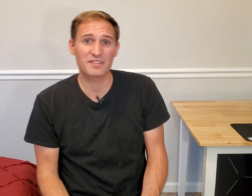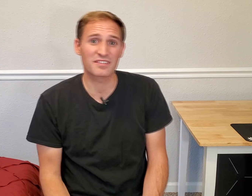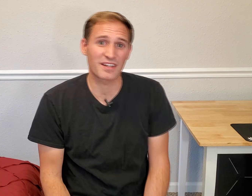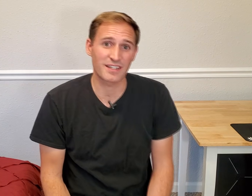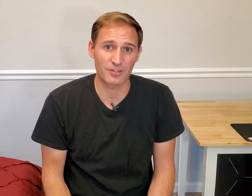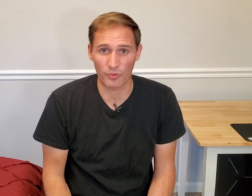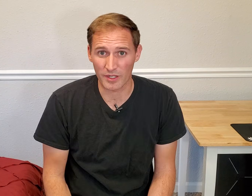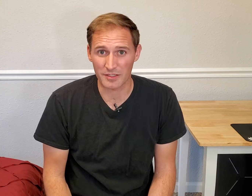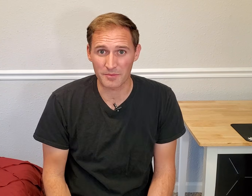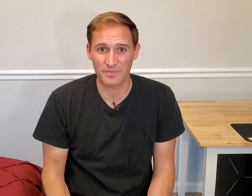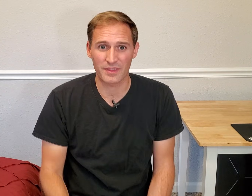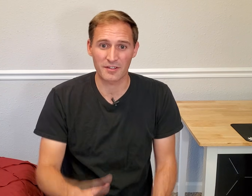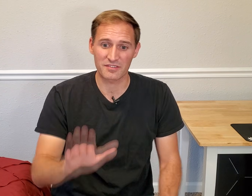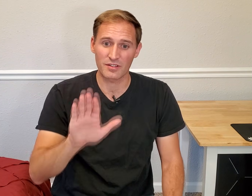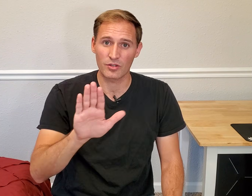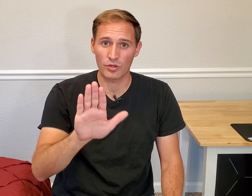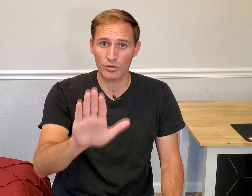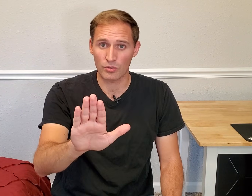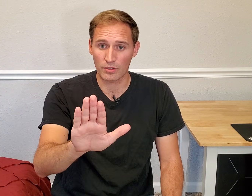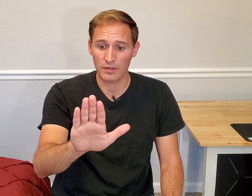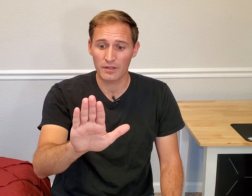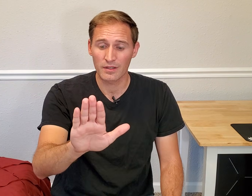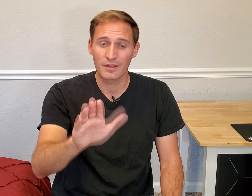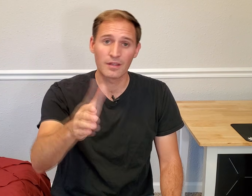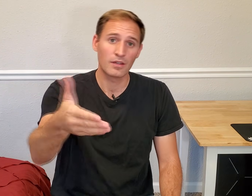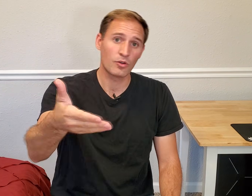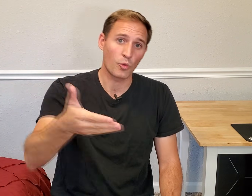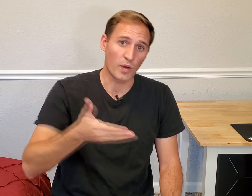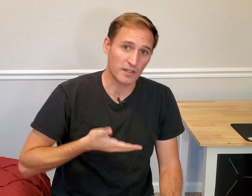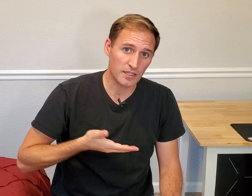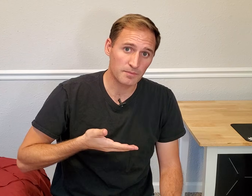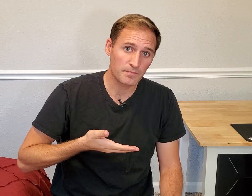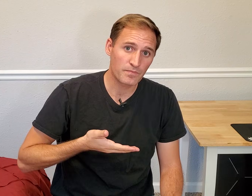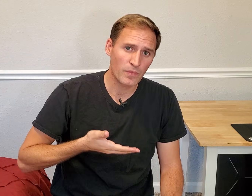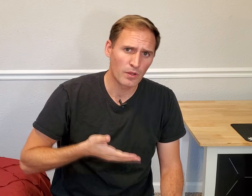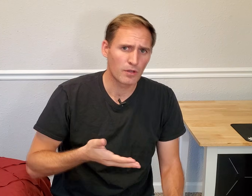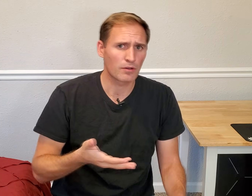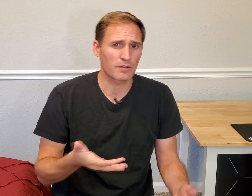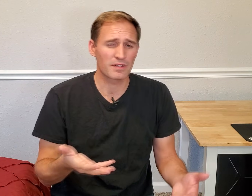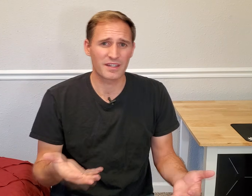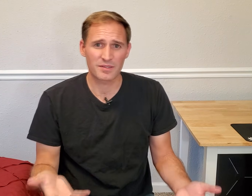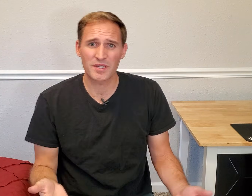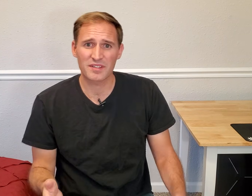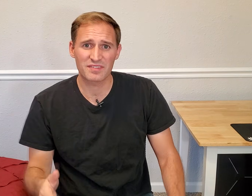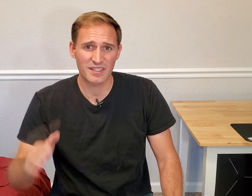two ways to sign 'your welcome', there's 'your welcome' or sometimes I've